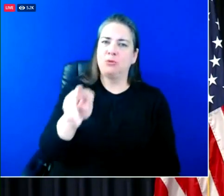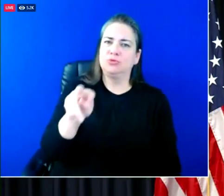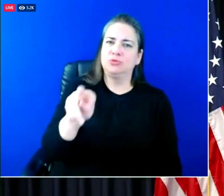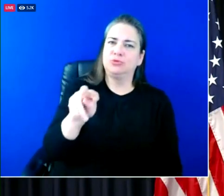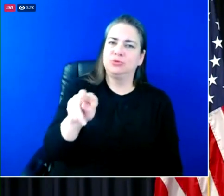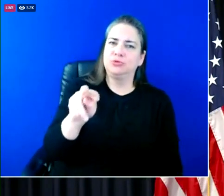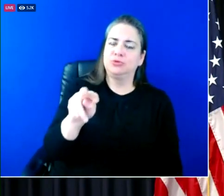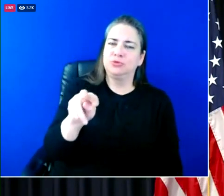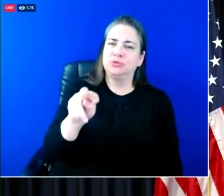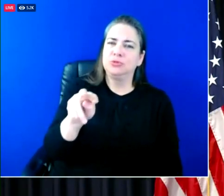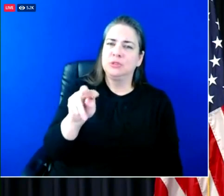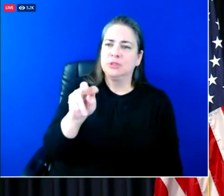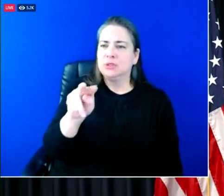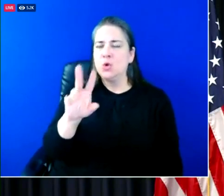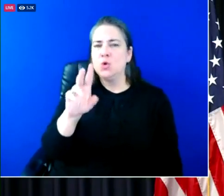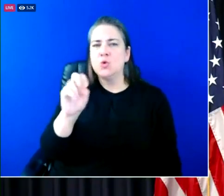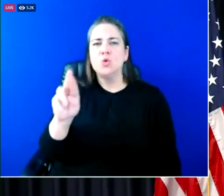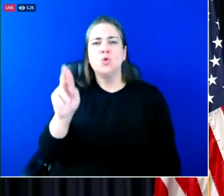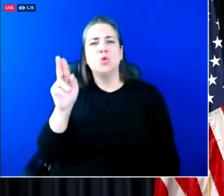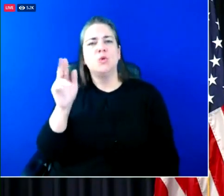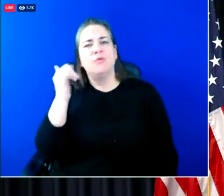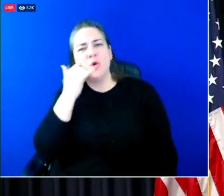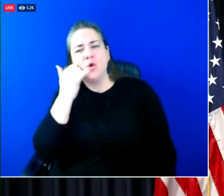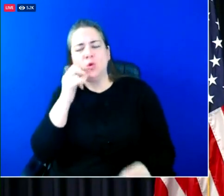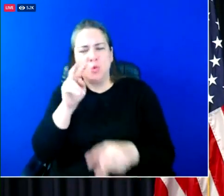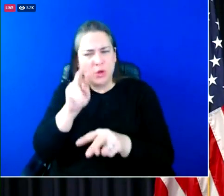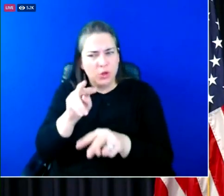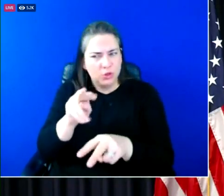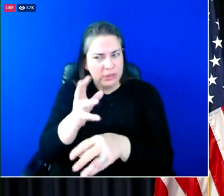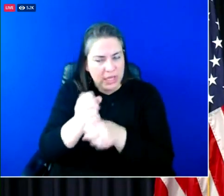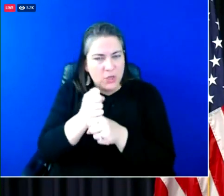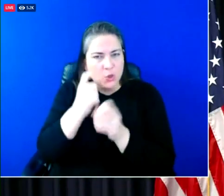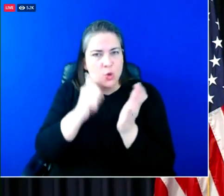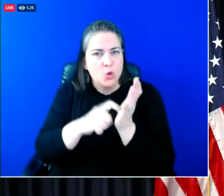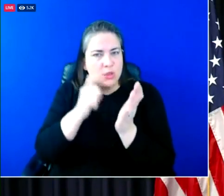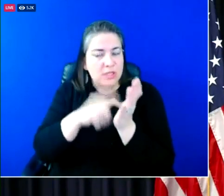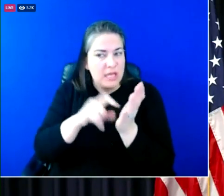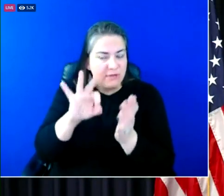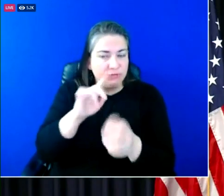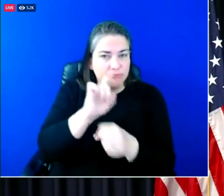voice mail so you could get important notifications. We are planning on all